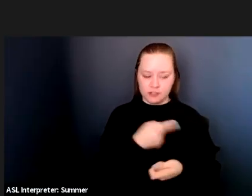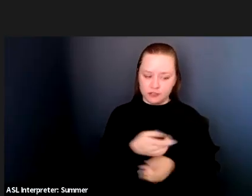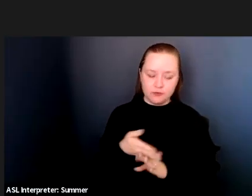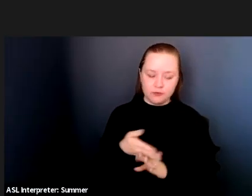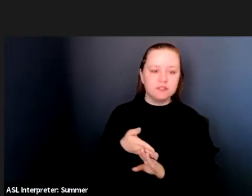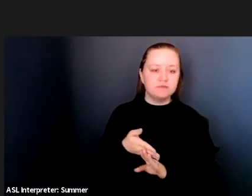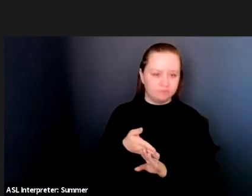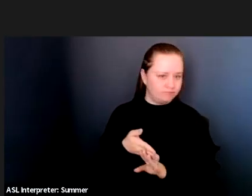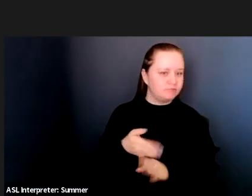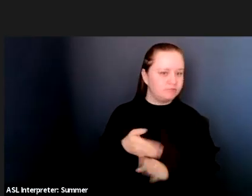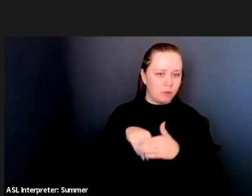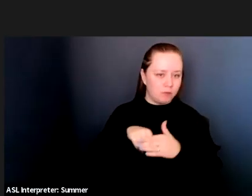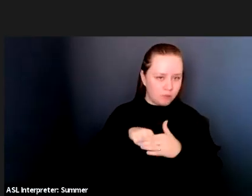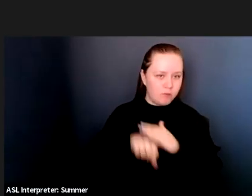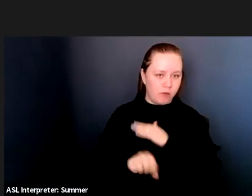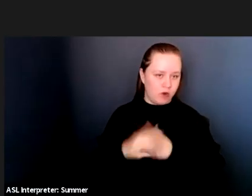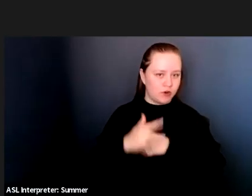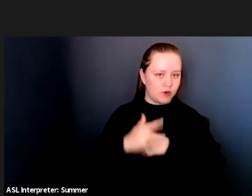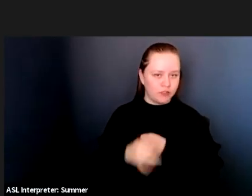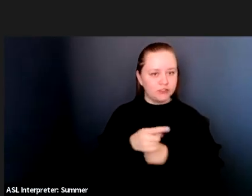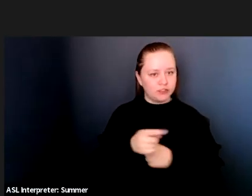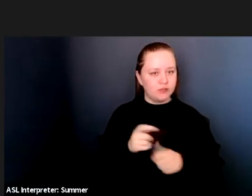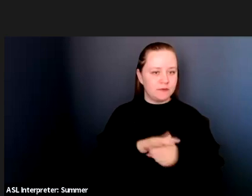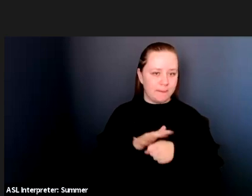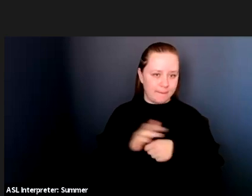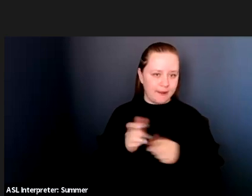she was big enough to avoid the NICU.